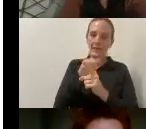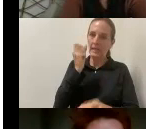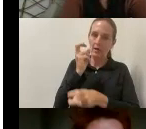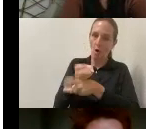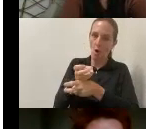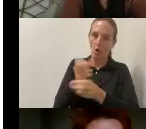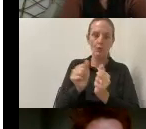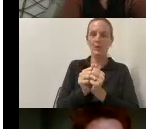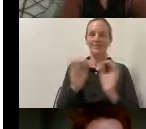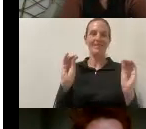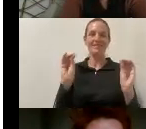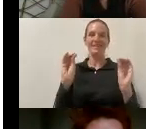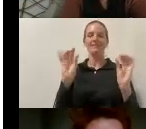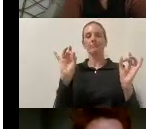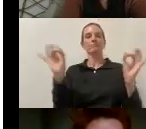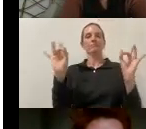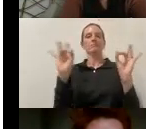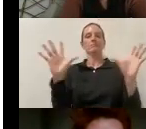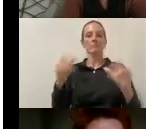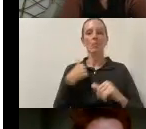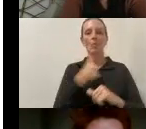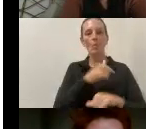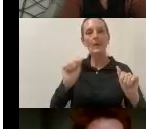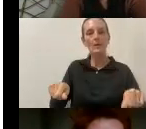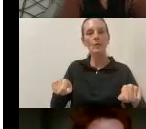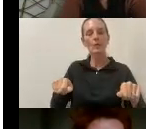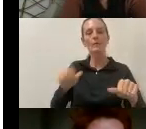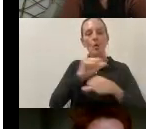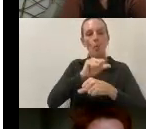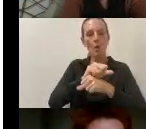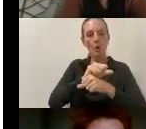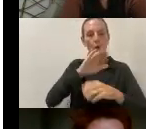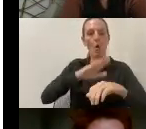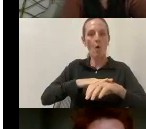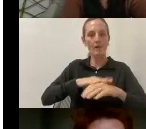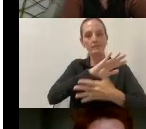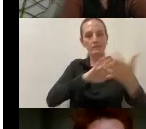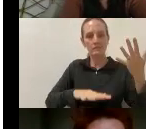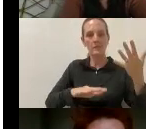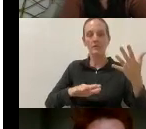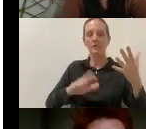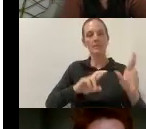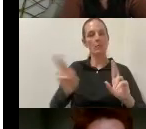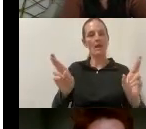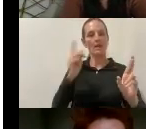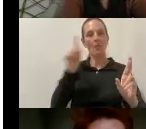so we're able to work on these things for getting prepared for the future, such as a